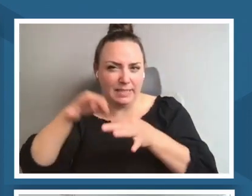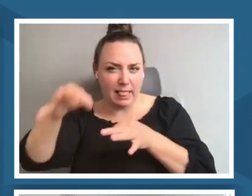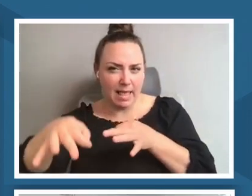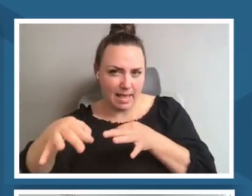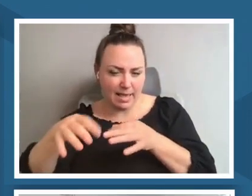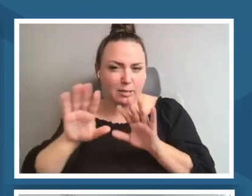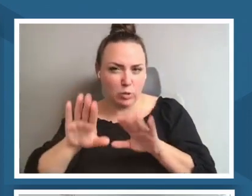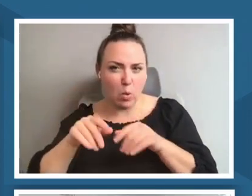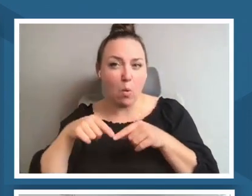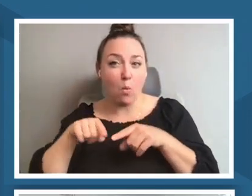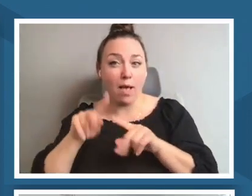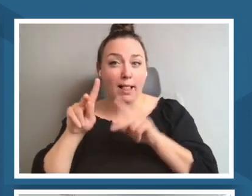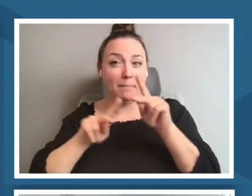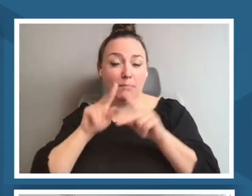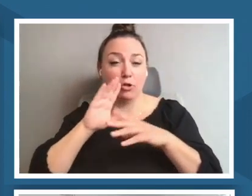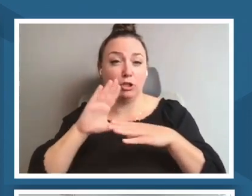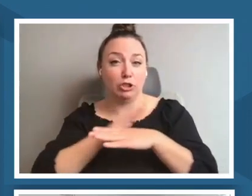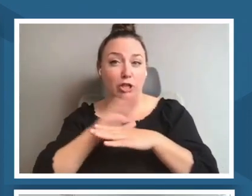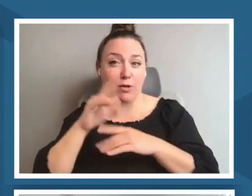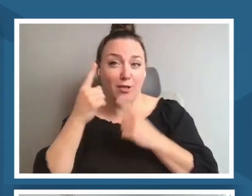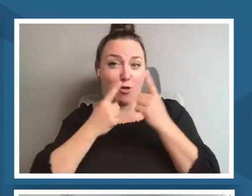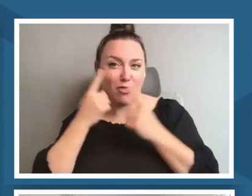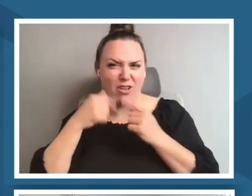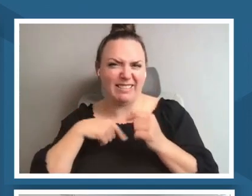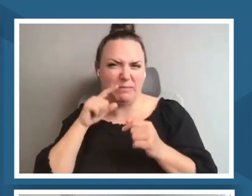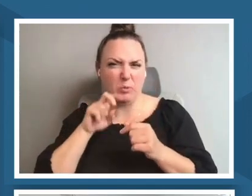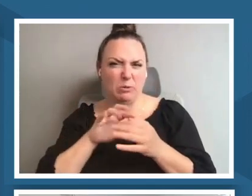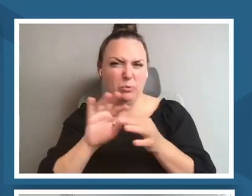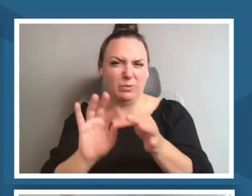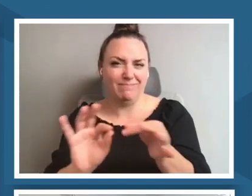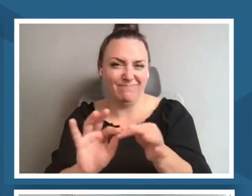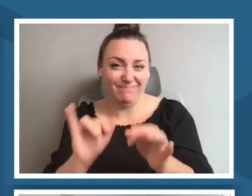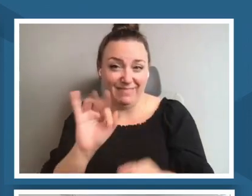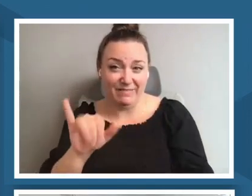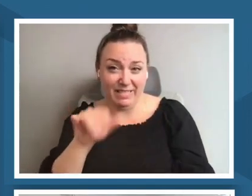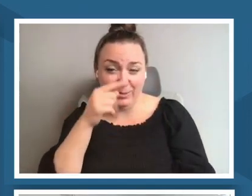thoughts i'm going to jump in if that's okay with you